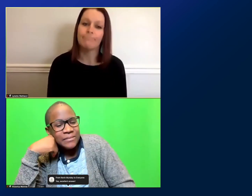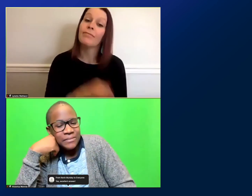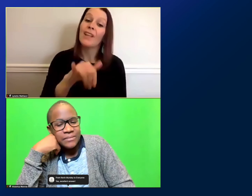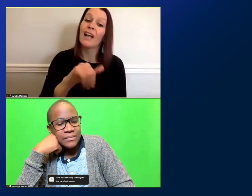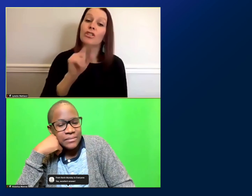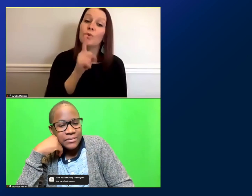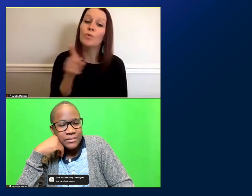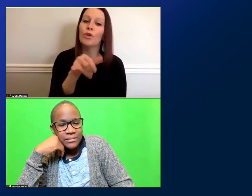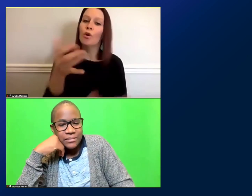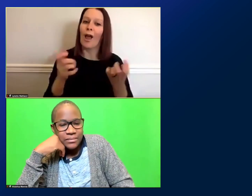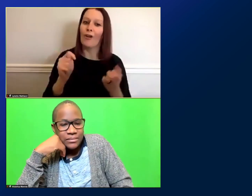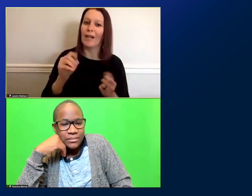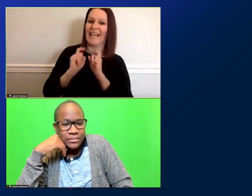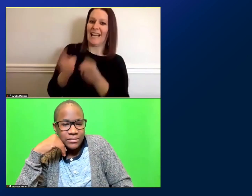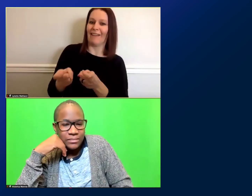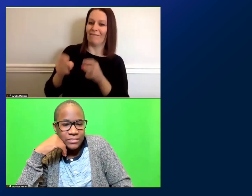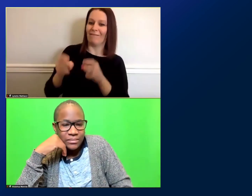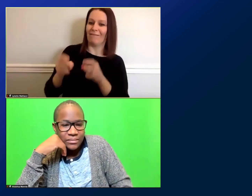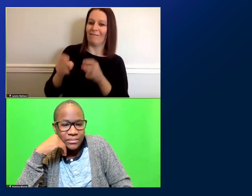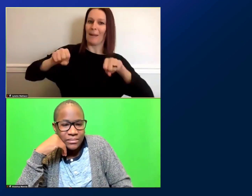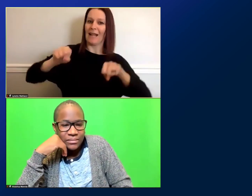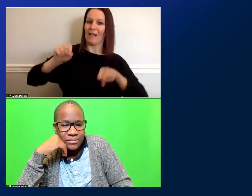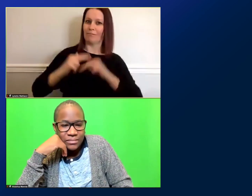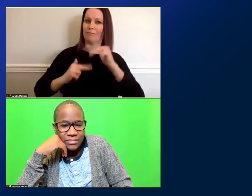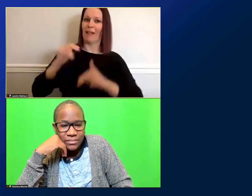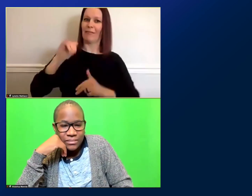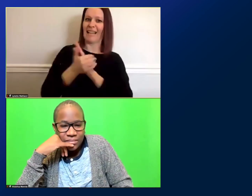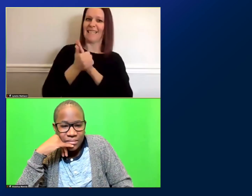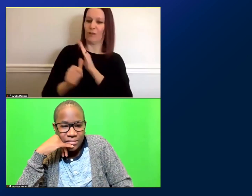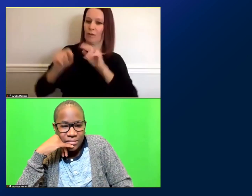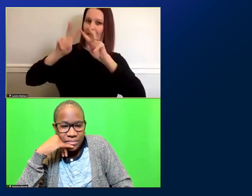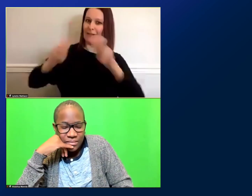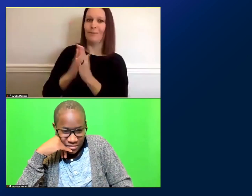to keep that this is lynette exactly and so having children be able to develop their